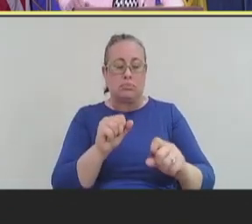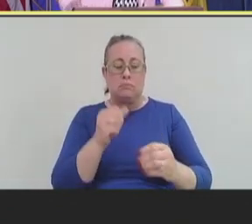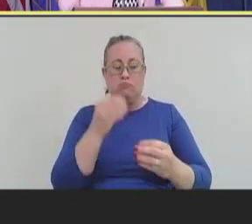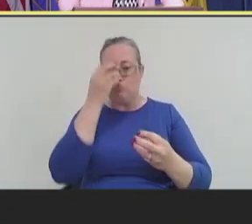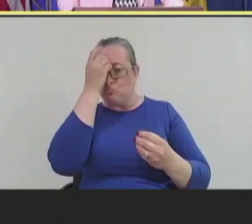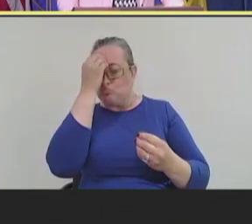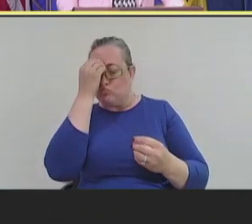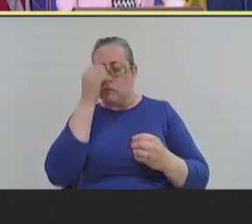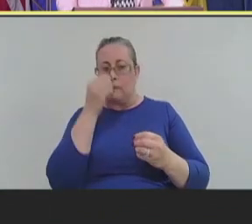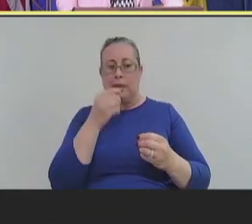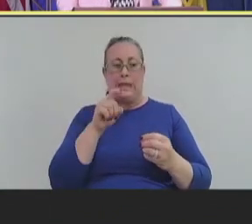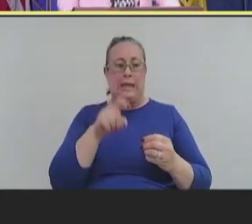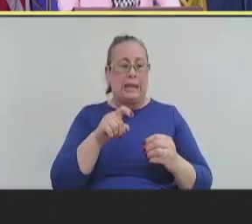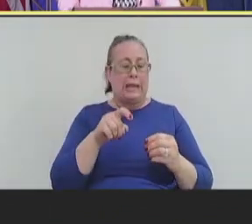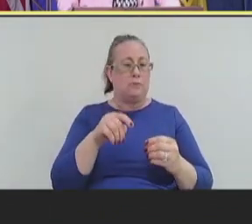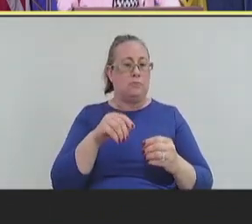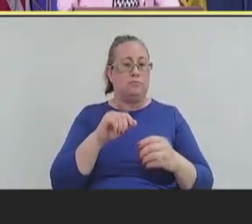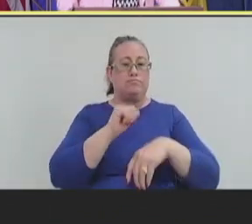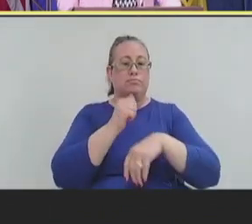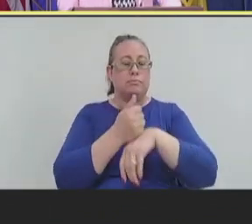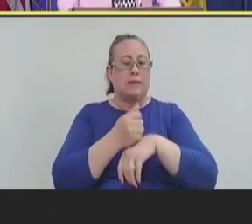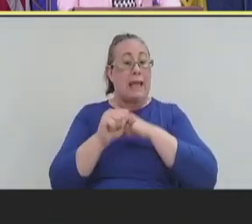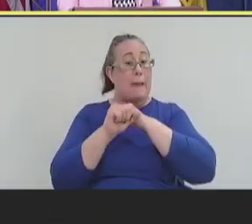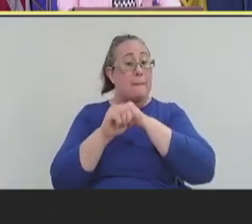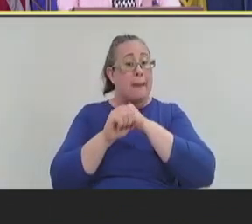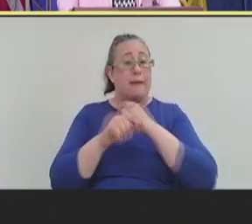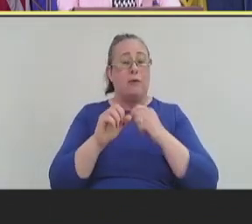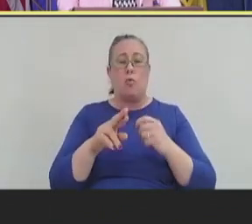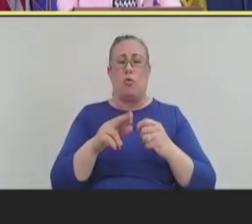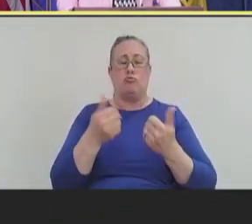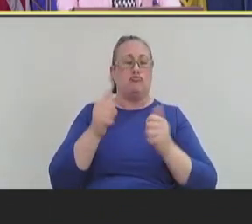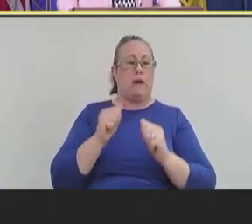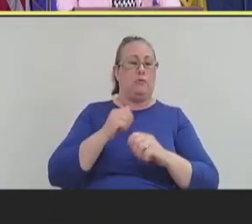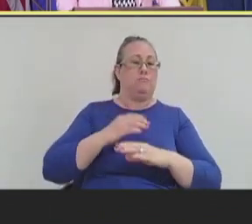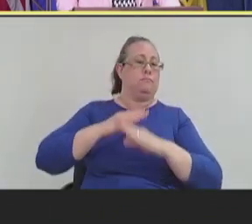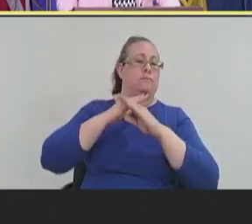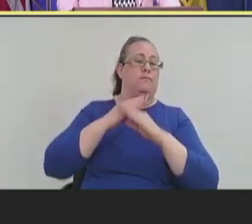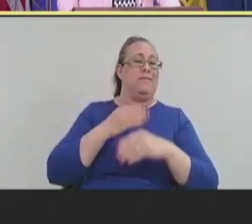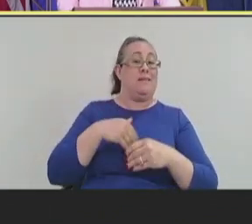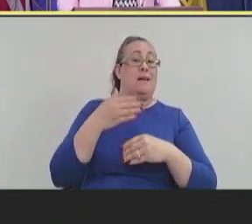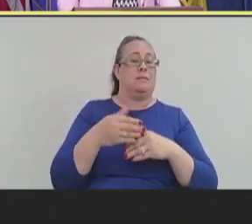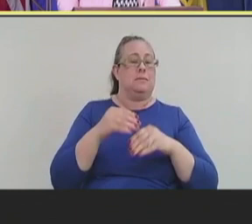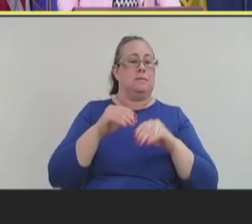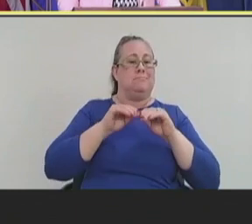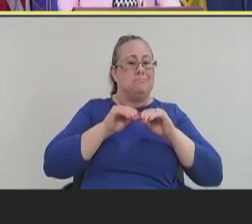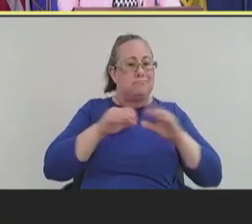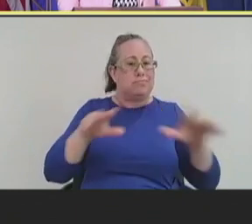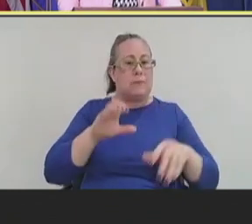or really honestly trying to prevent the next outbreak of certain diseases.